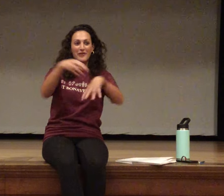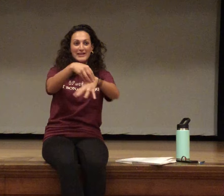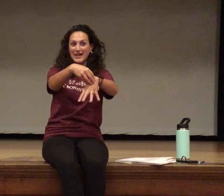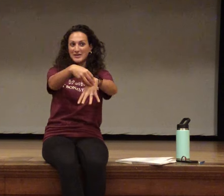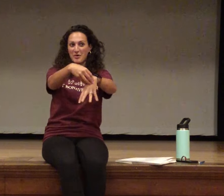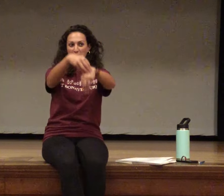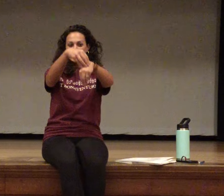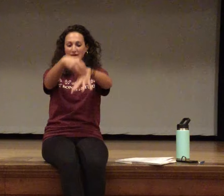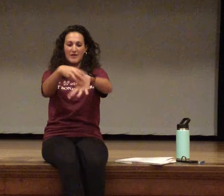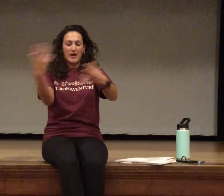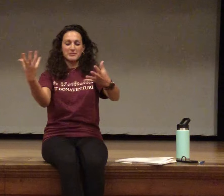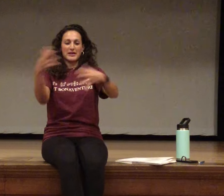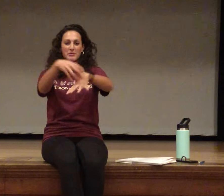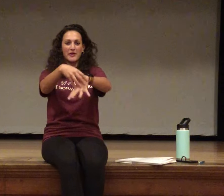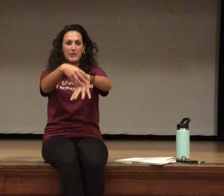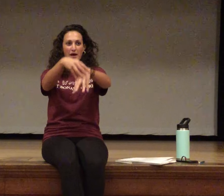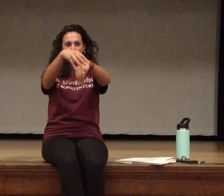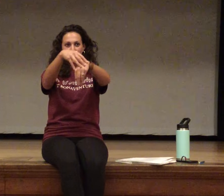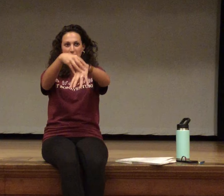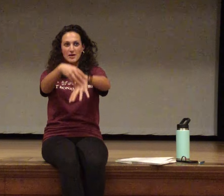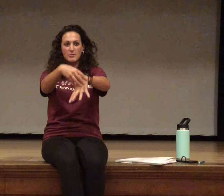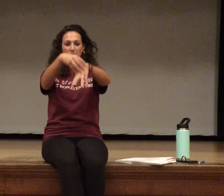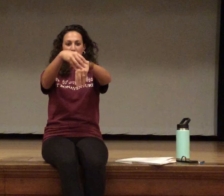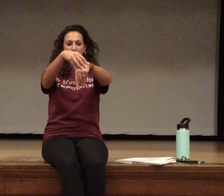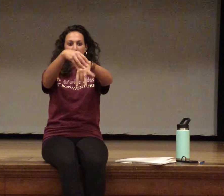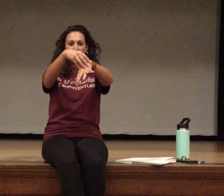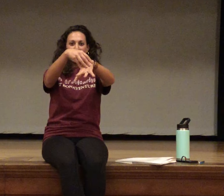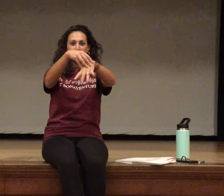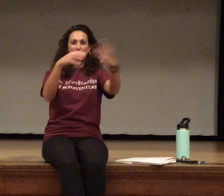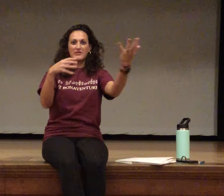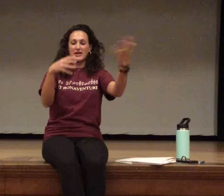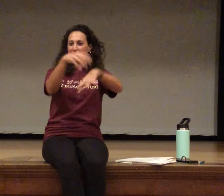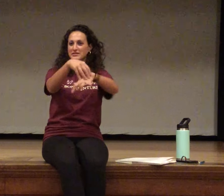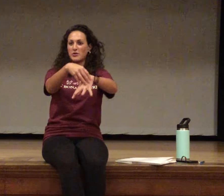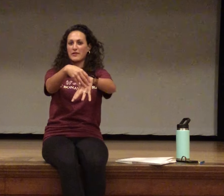if I sign it upside down not upside down but like backwards because my left hand is the